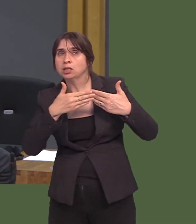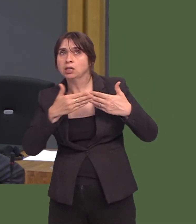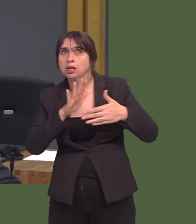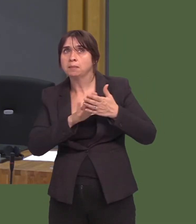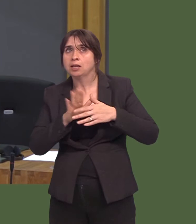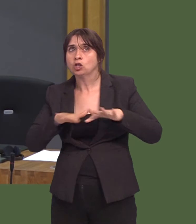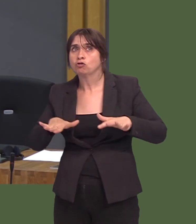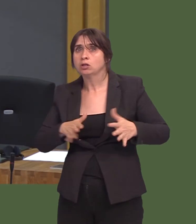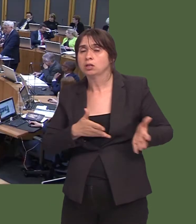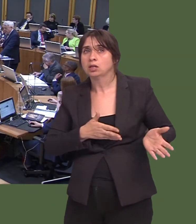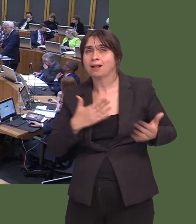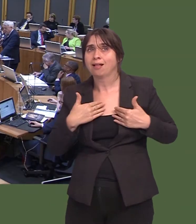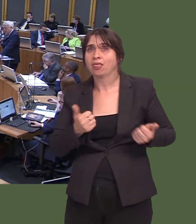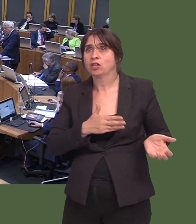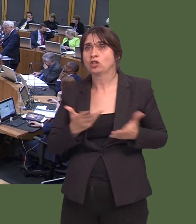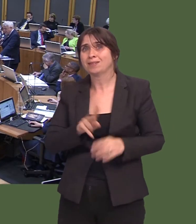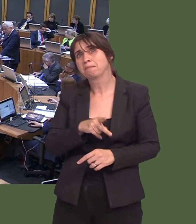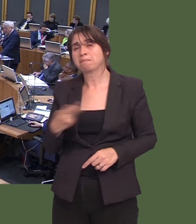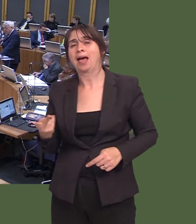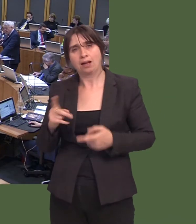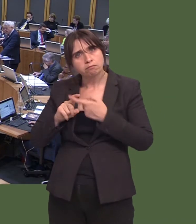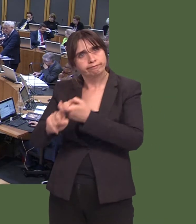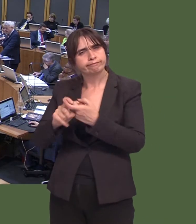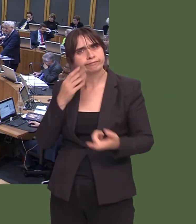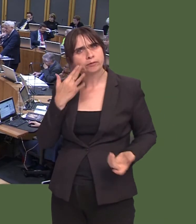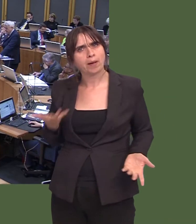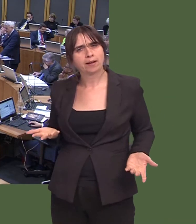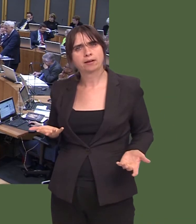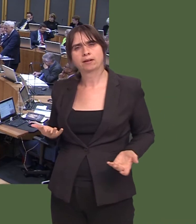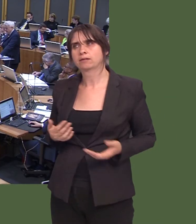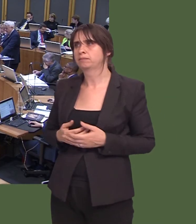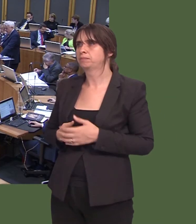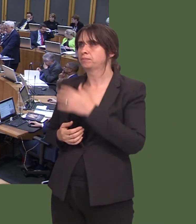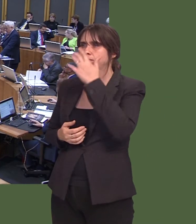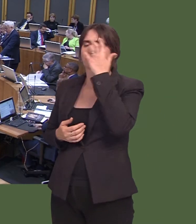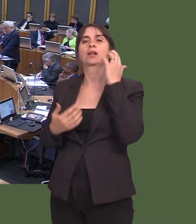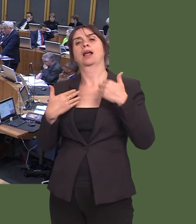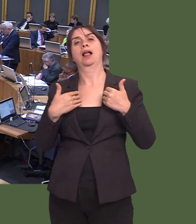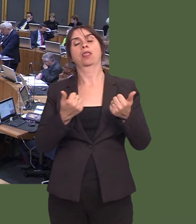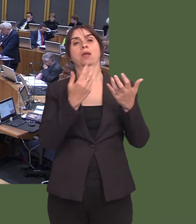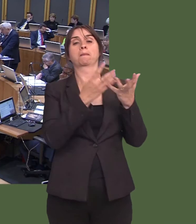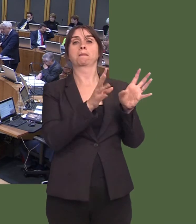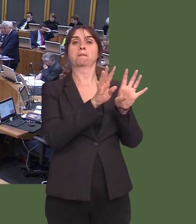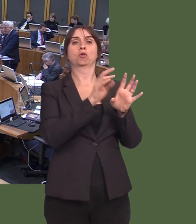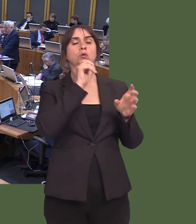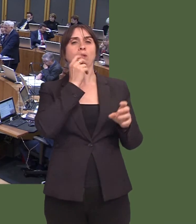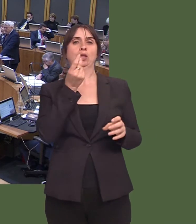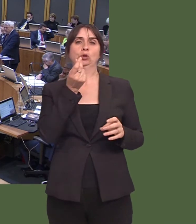service put back in place? Carwyn Jones: We know that the health board will be going out to consultation before long